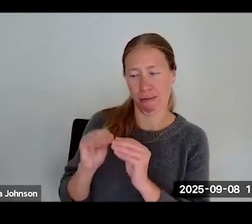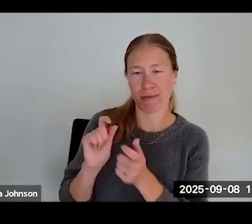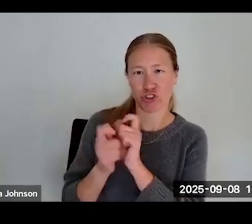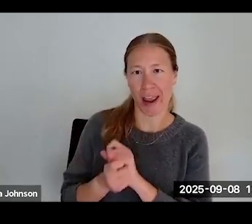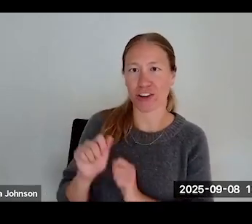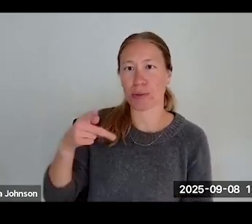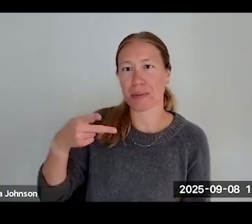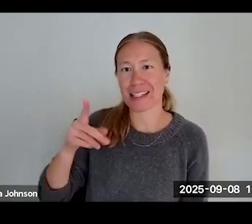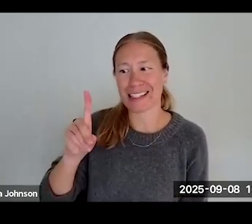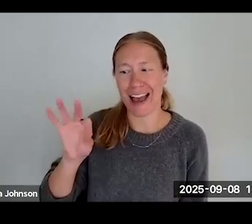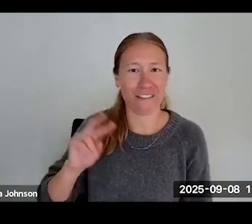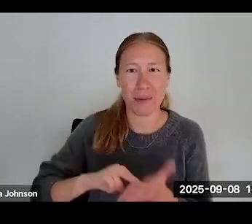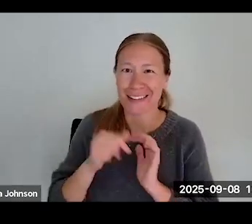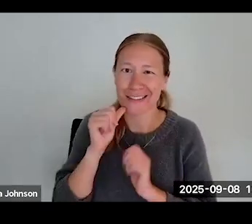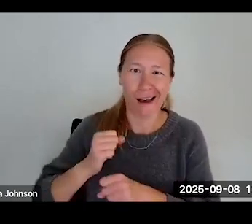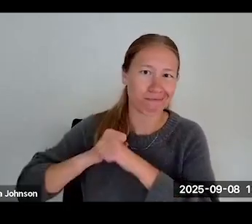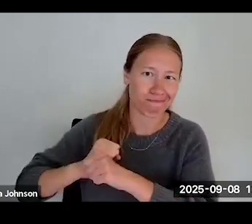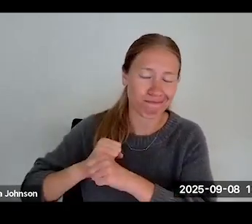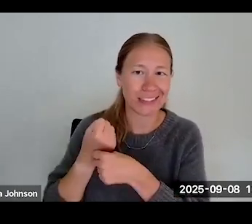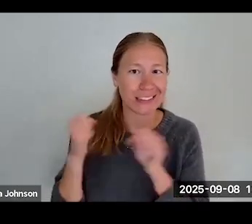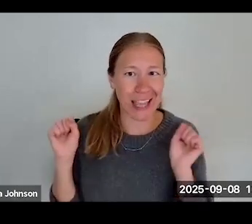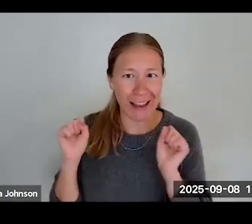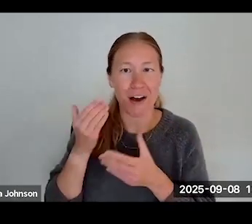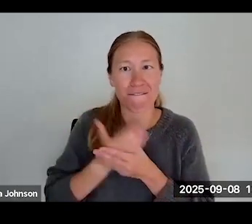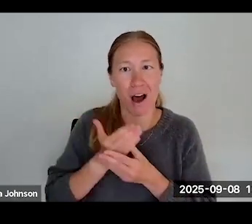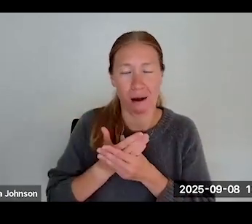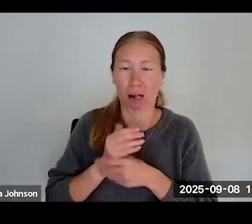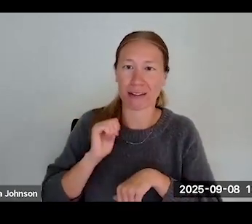So they're not as secure a file format as we once believed that they were.